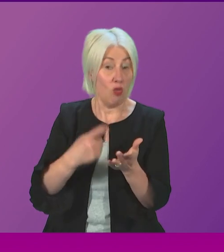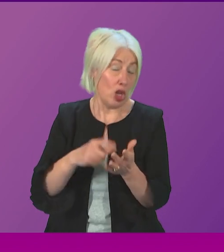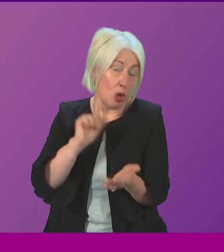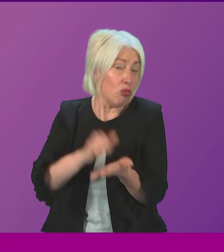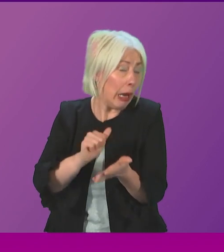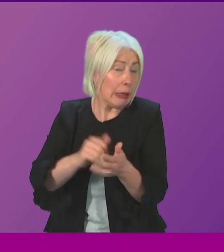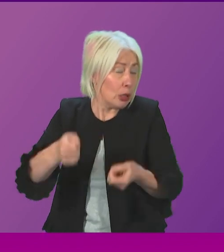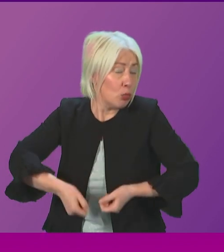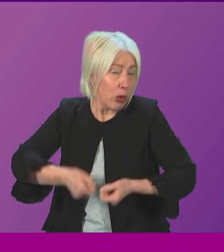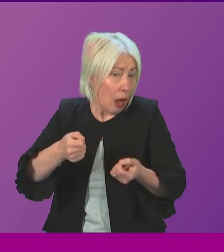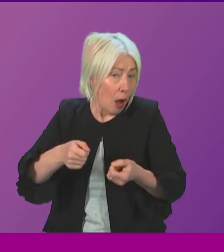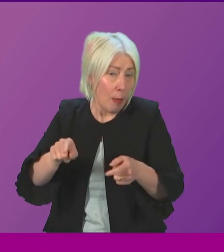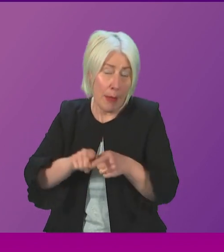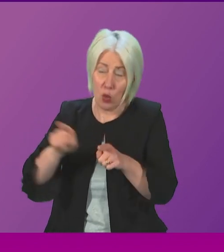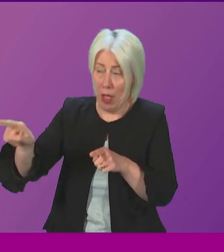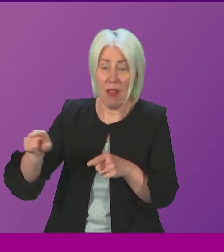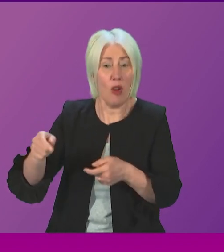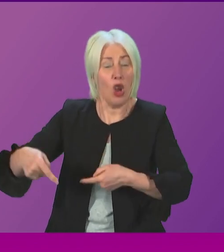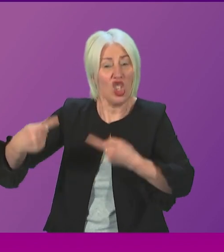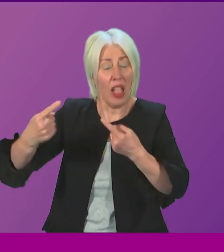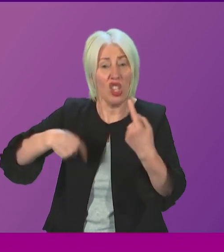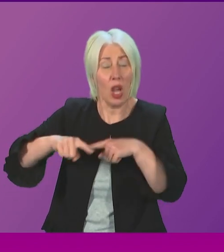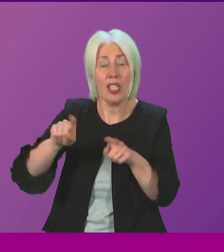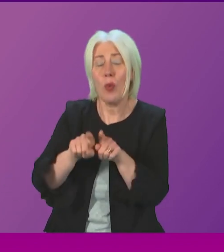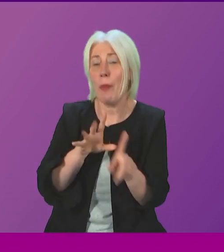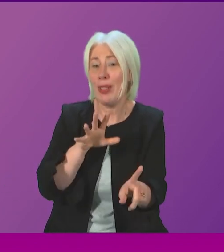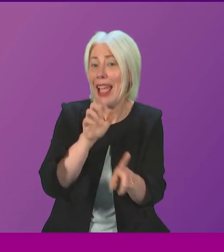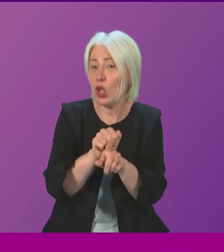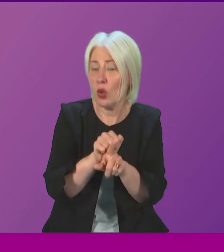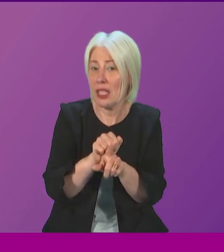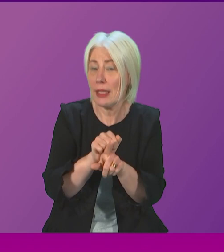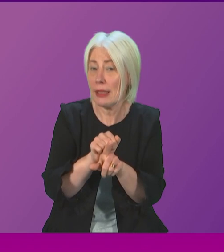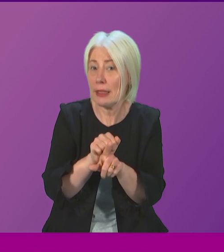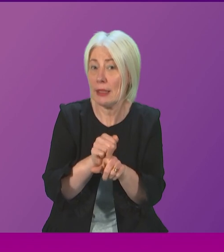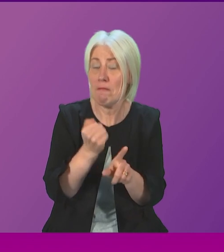Again, Claire Baker was right to challenge the Government on that.